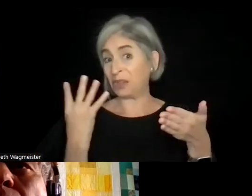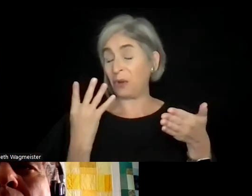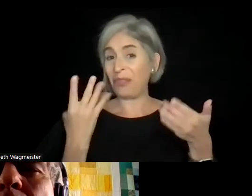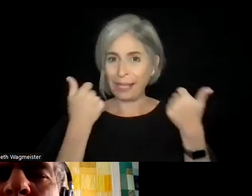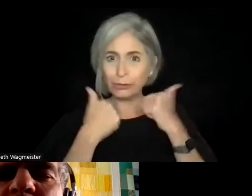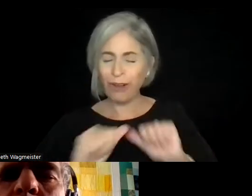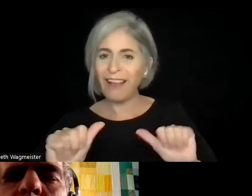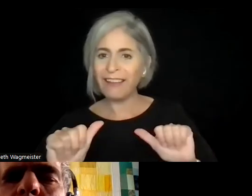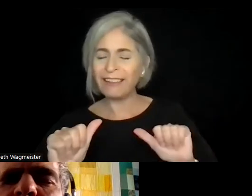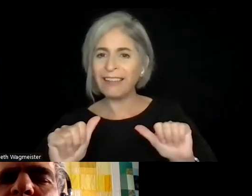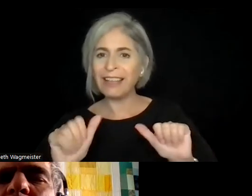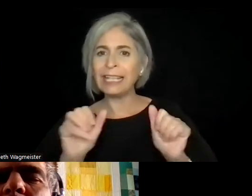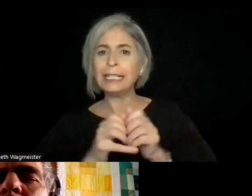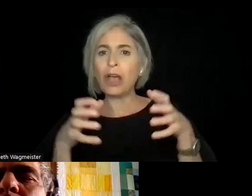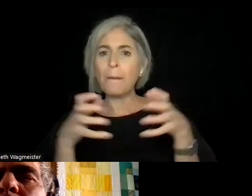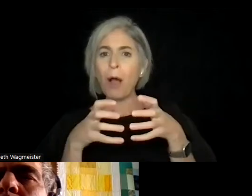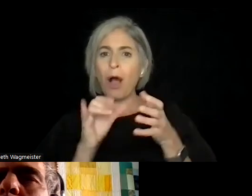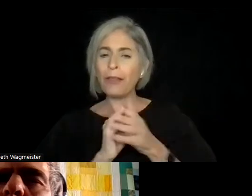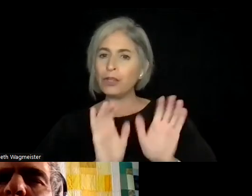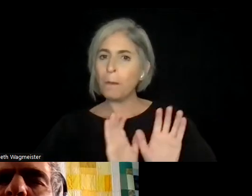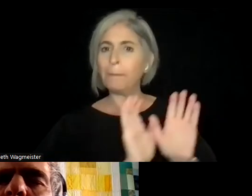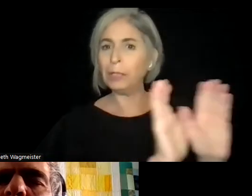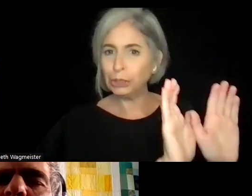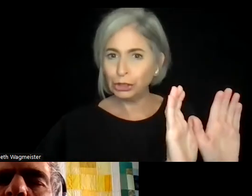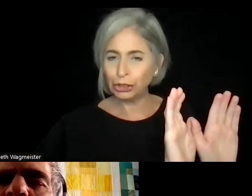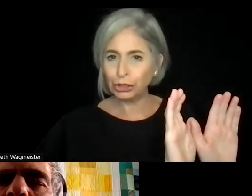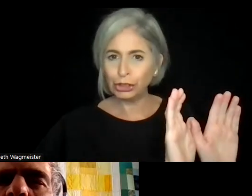12-year-old used a brain-controlled game about fur